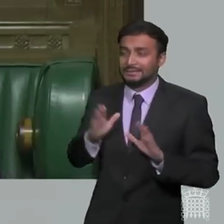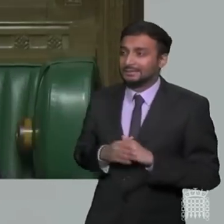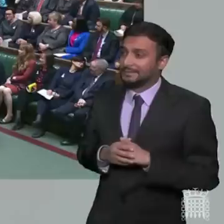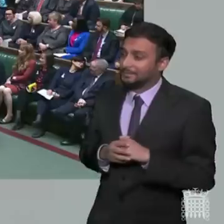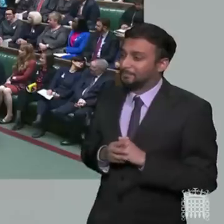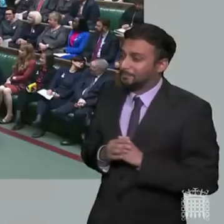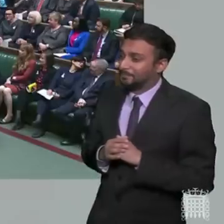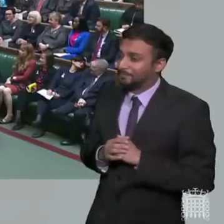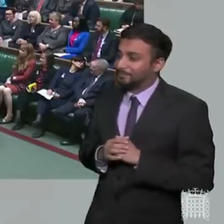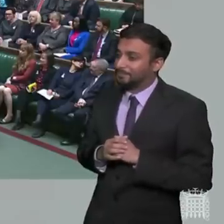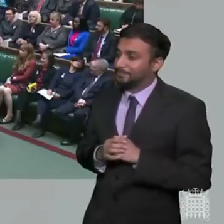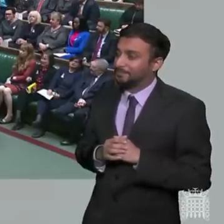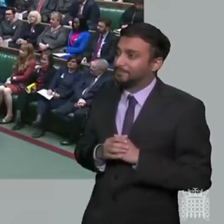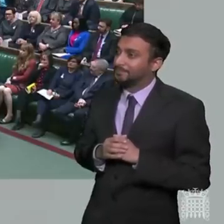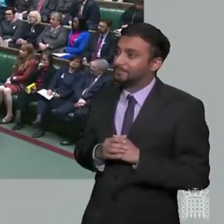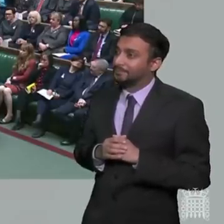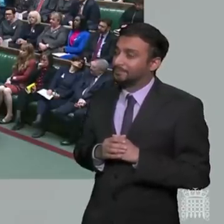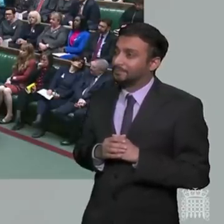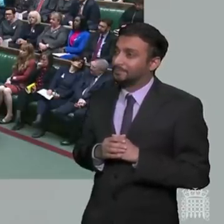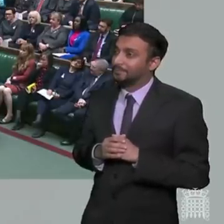Keir Starmer The Prime Minister is in total denial.